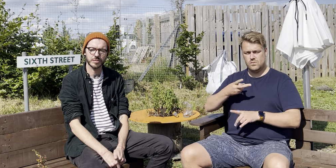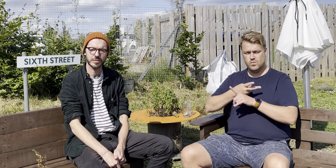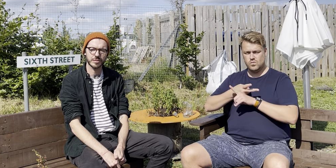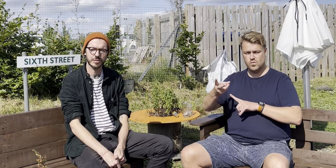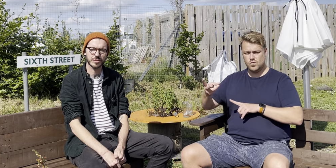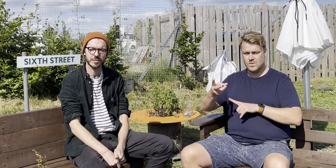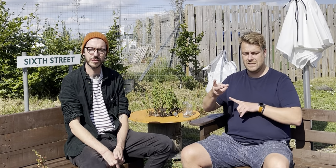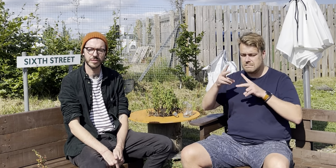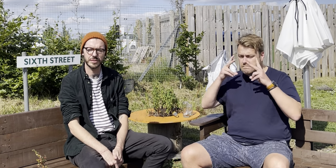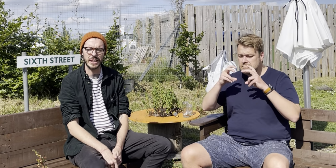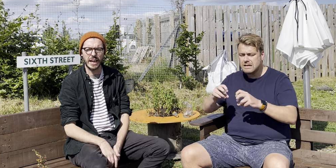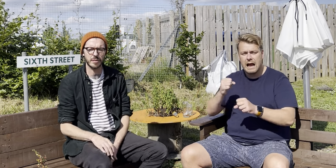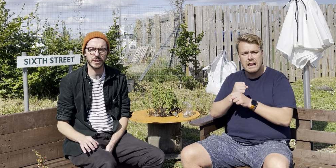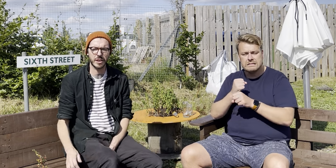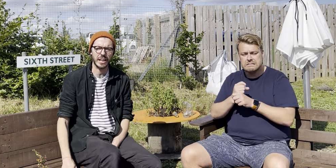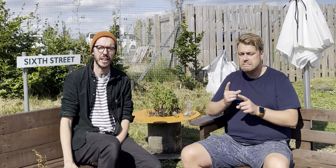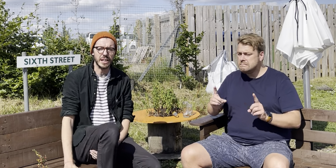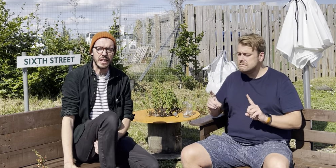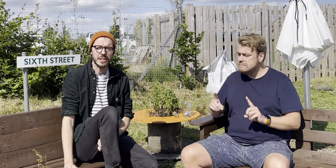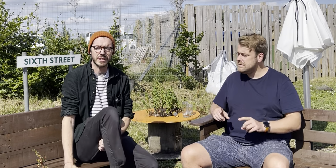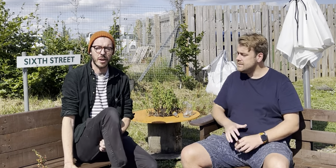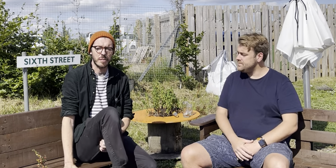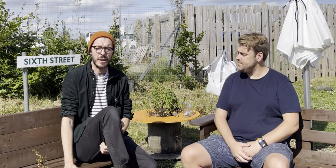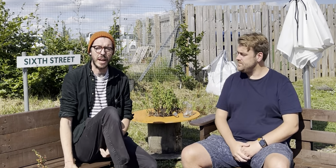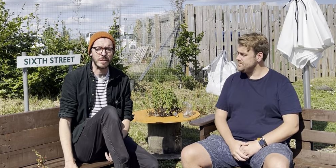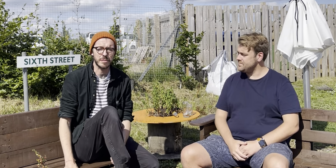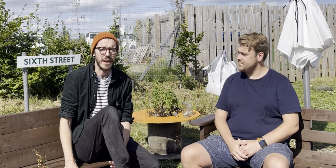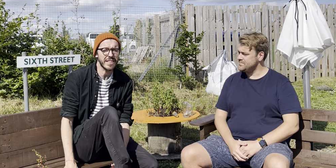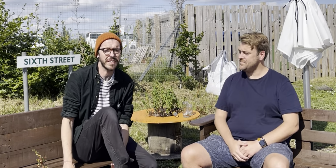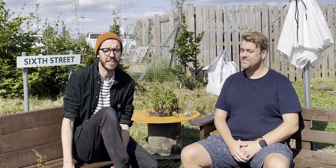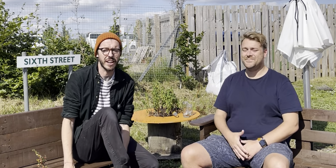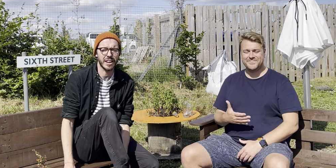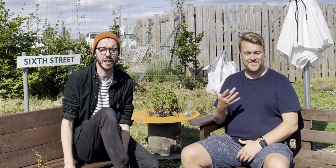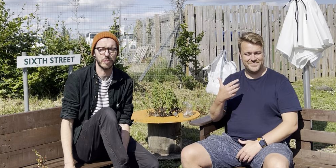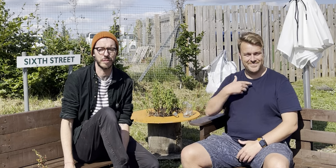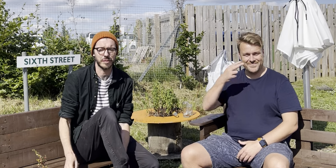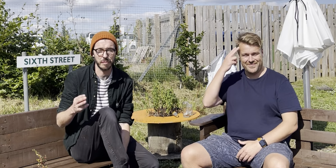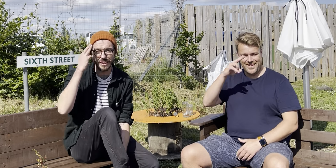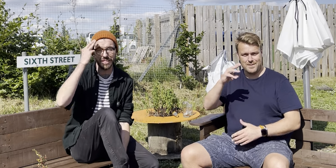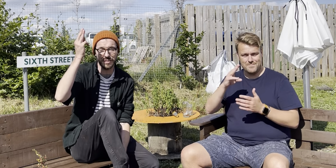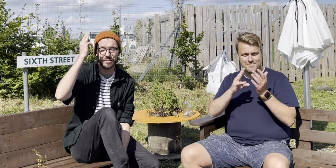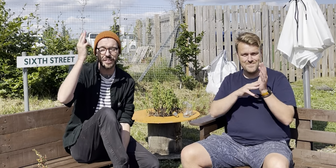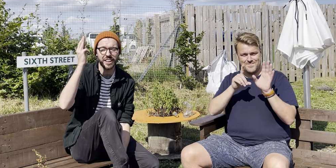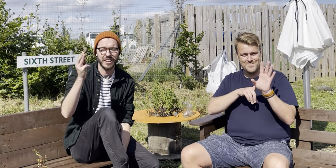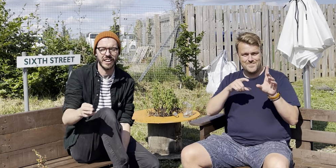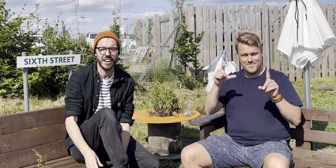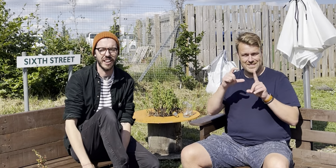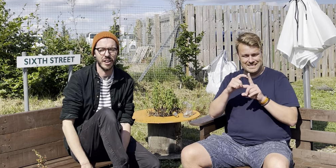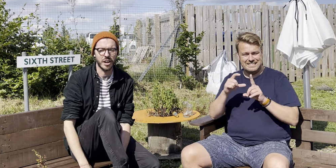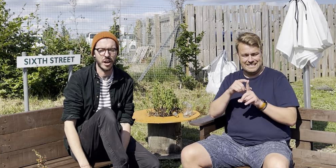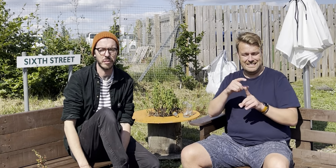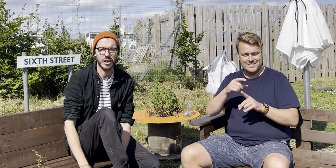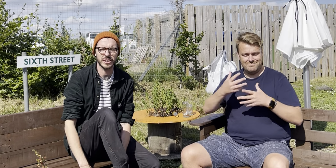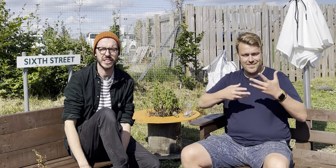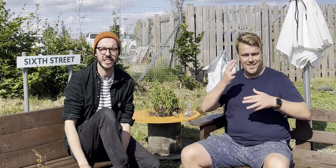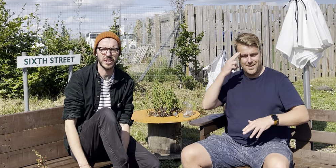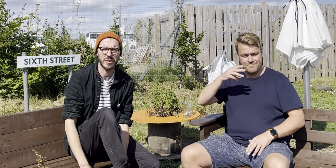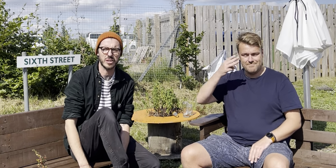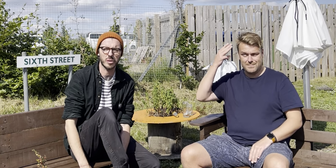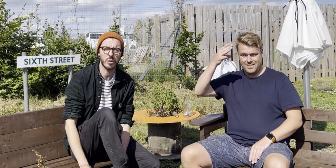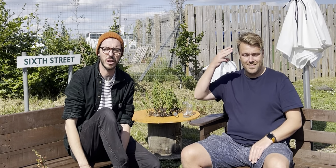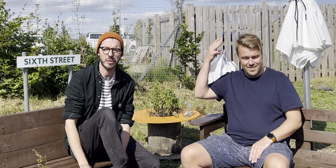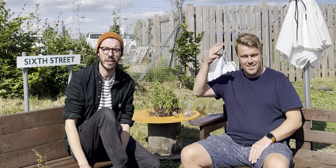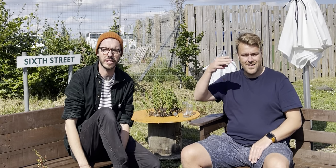exploring galatea yeah absolutely so my name is Mydd uh i'm the artistic director of WildWorks